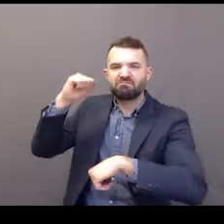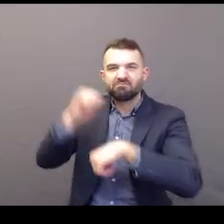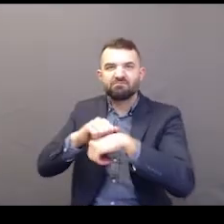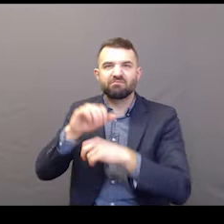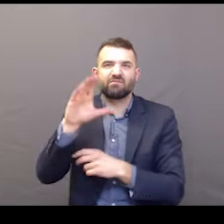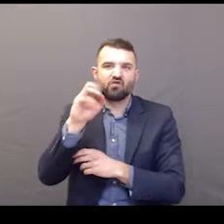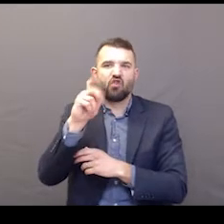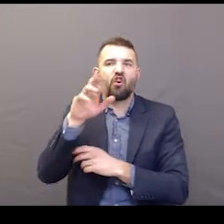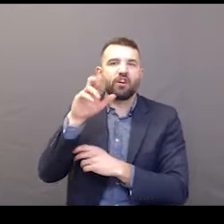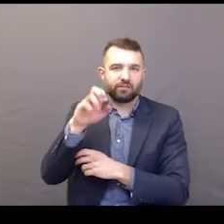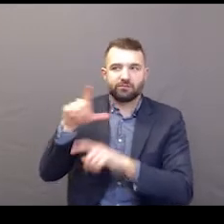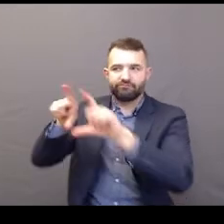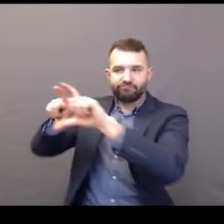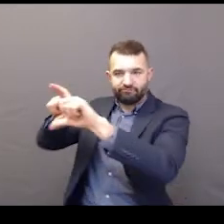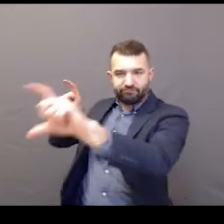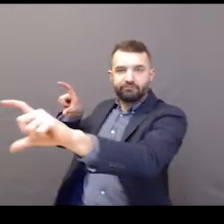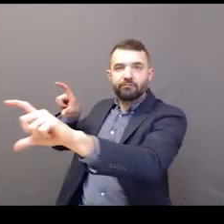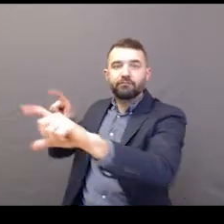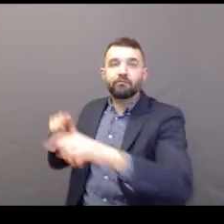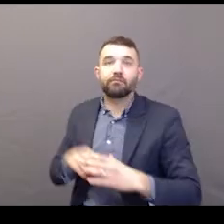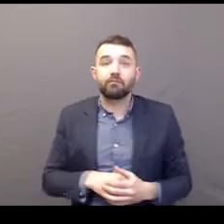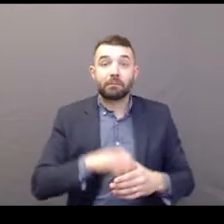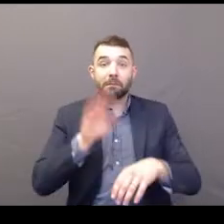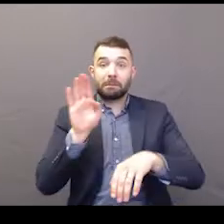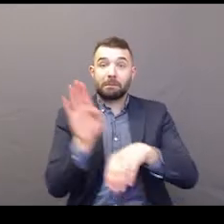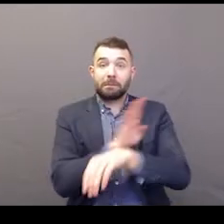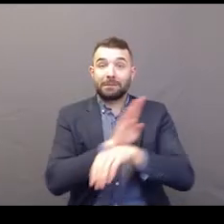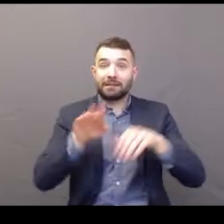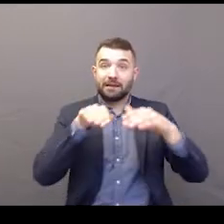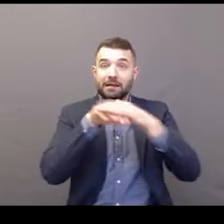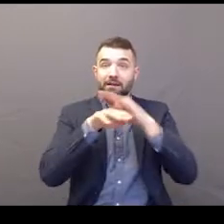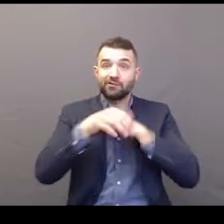Business access and transit (or “BAT”) lanes will usually be 11 to 12 feet wide.